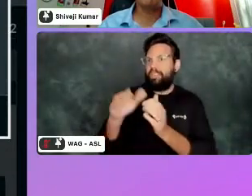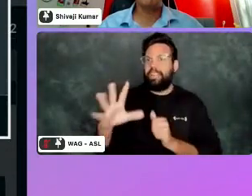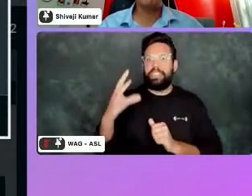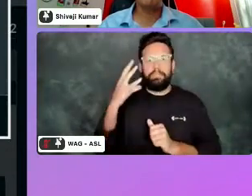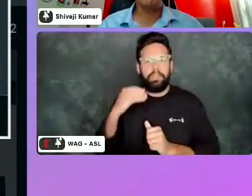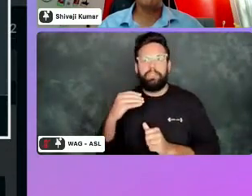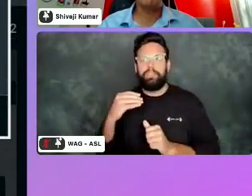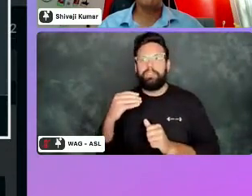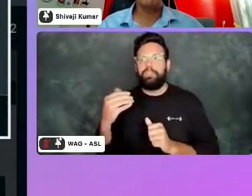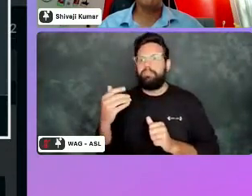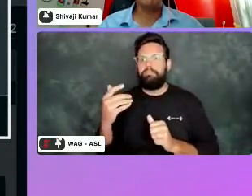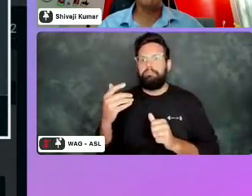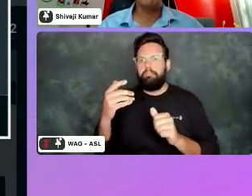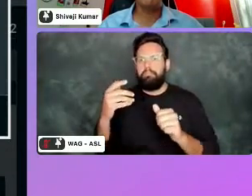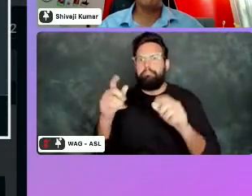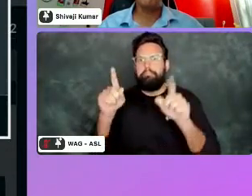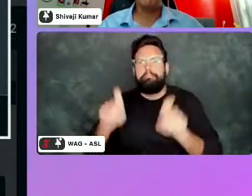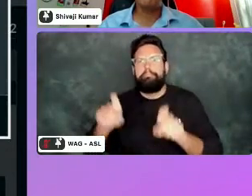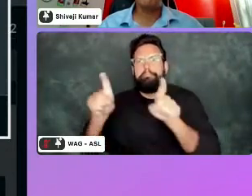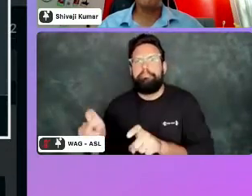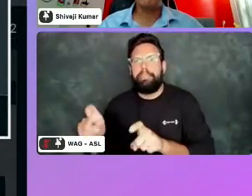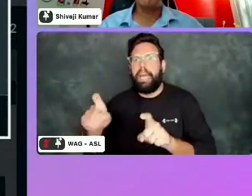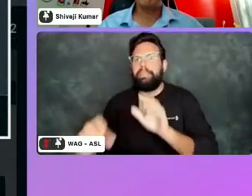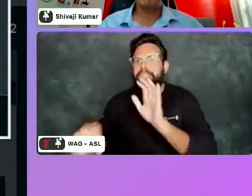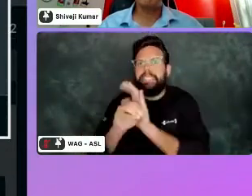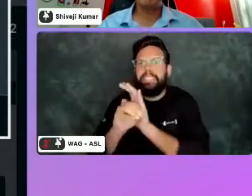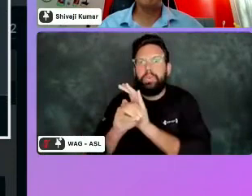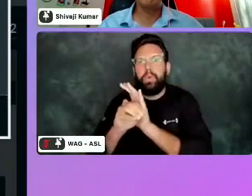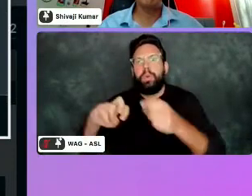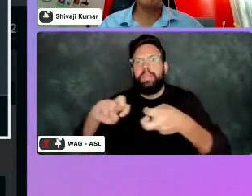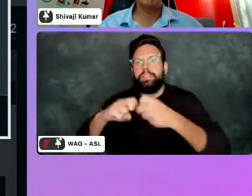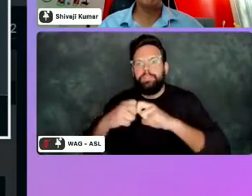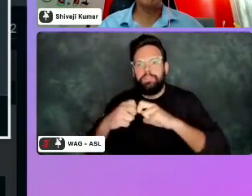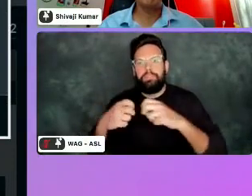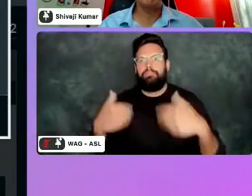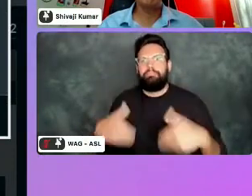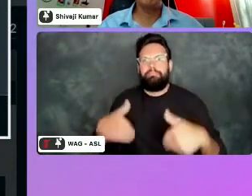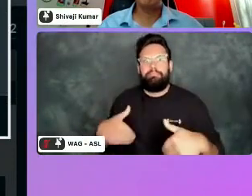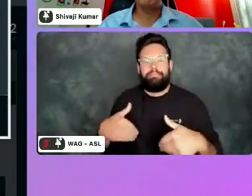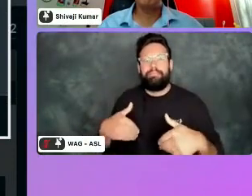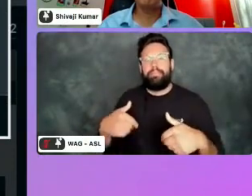Which is great, they're Axe clean, as we'll call it. And so if you're Axe clean, meaning you have zero issues found in the extension